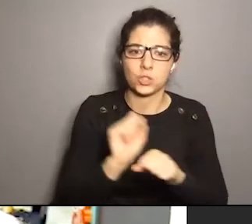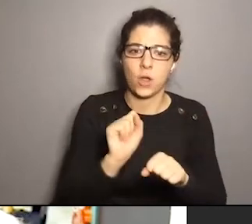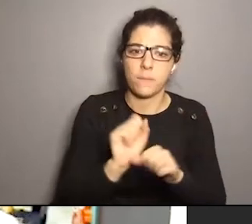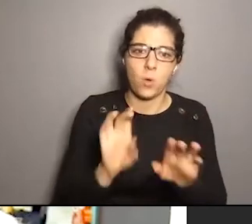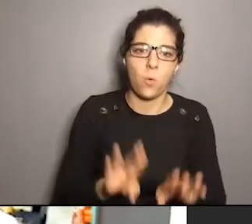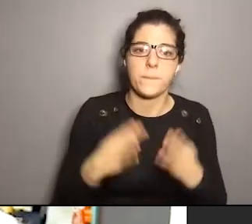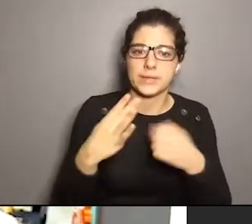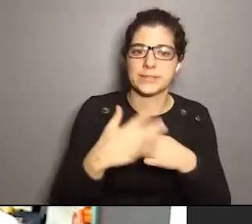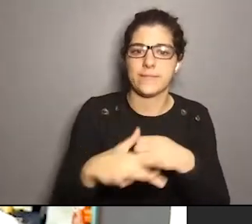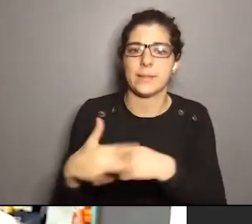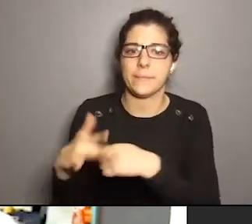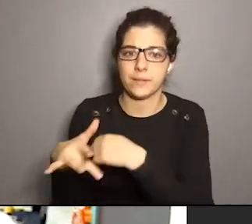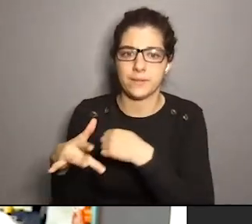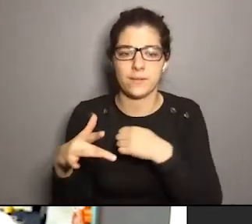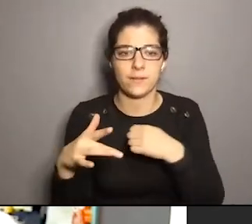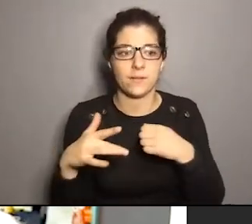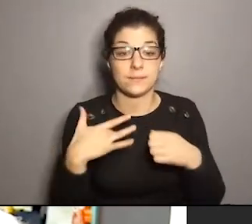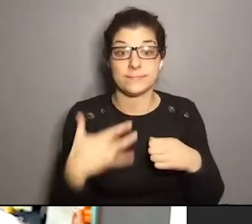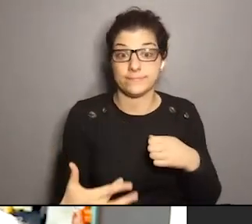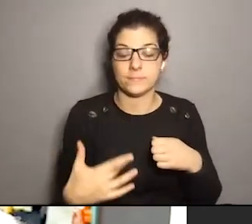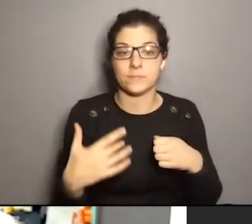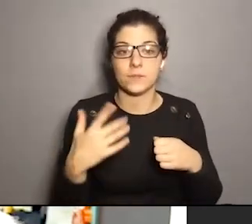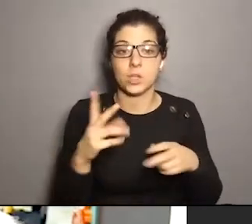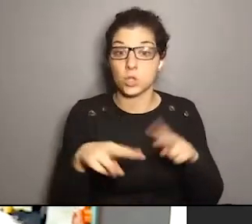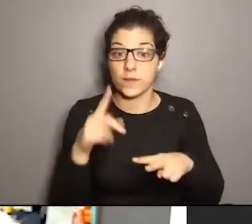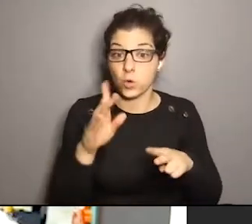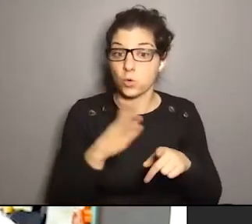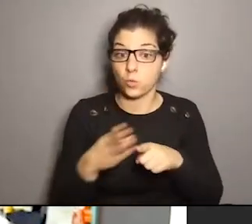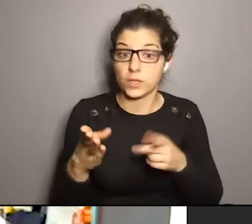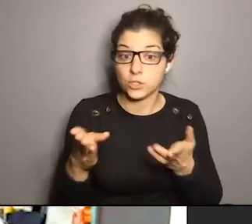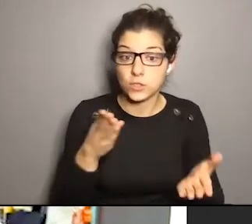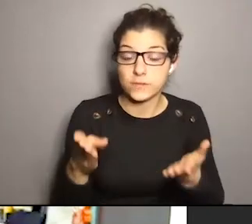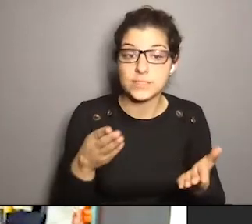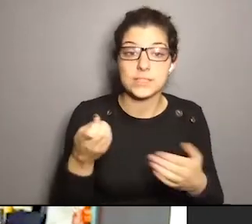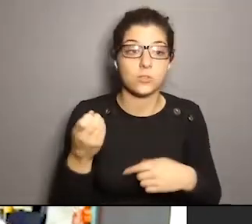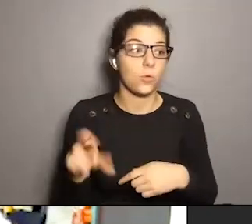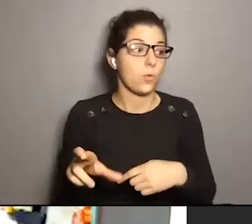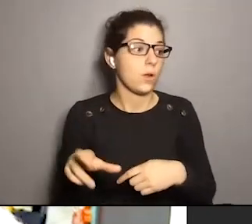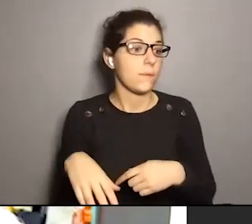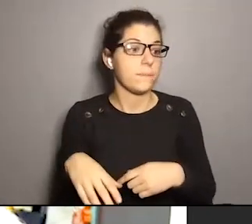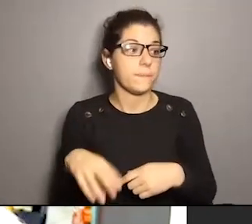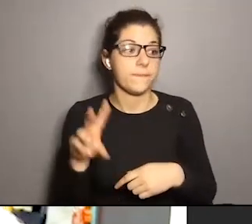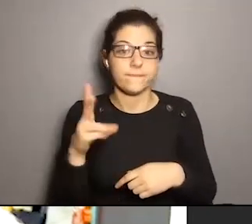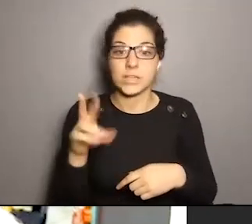Often, I think when looking for career services or vocational services,